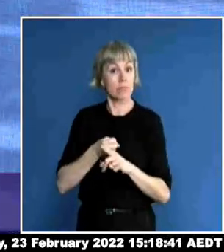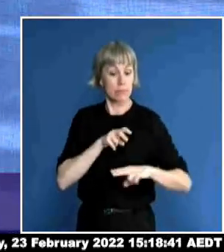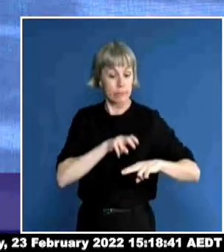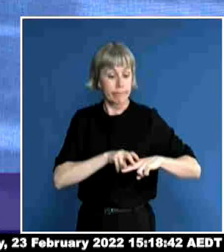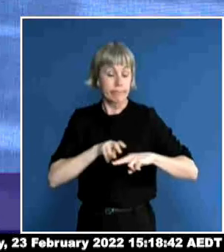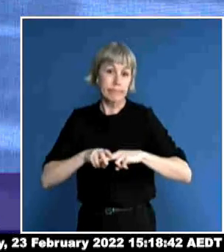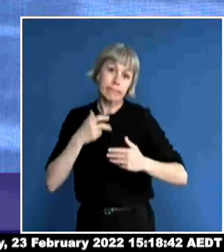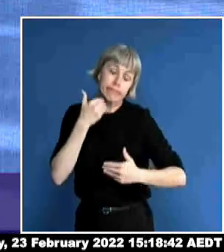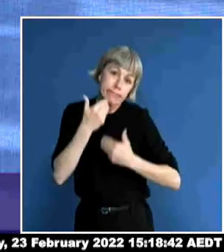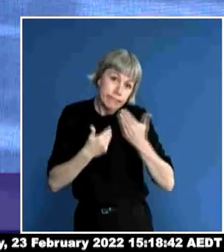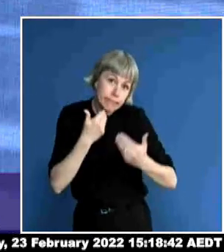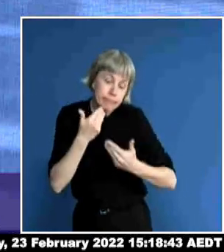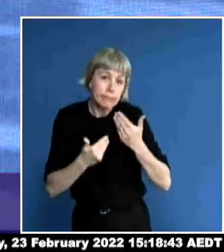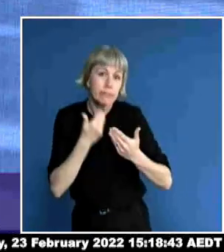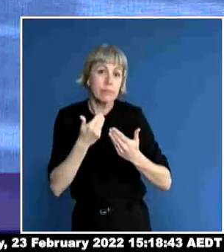What does person-centred mean for you? MZIA: